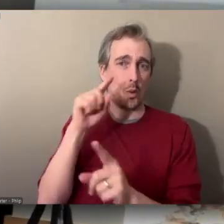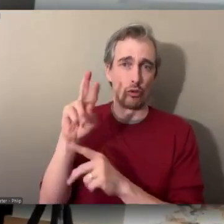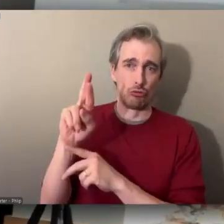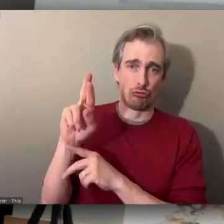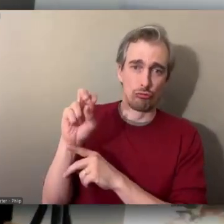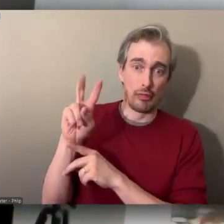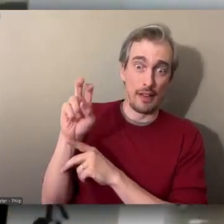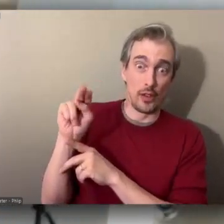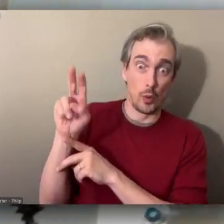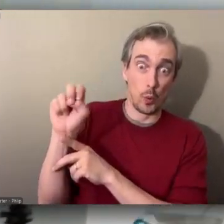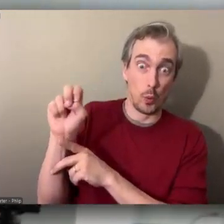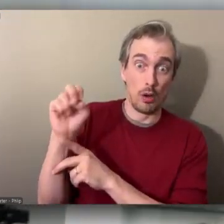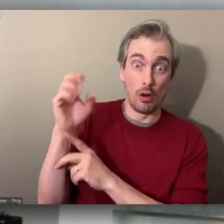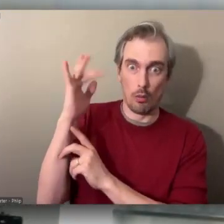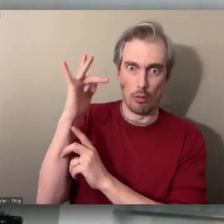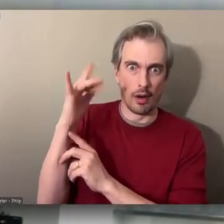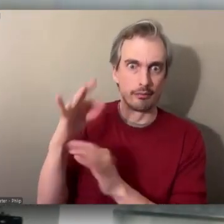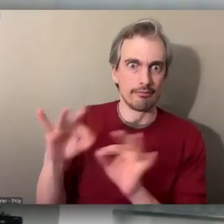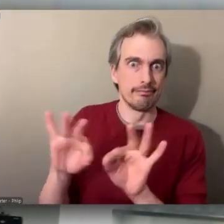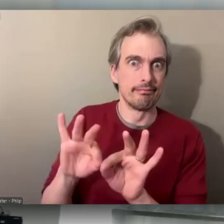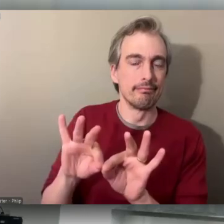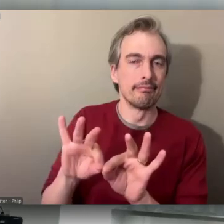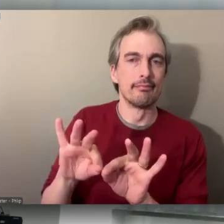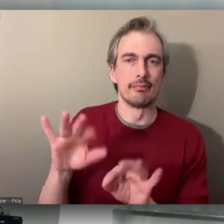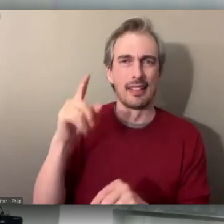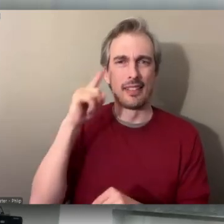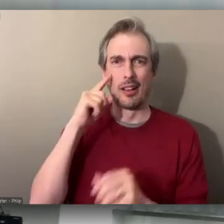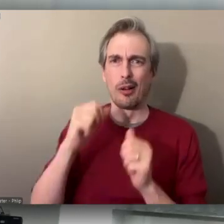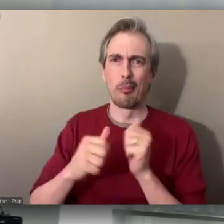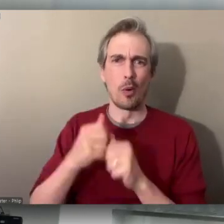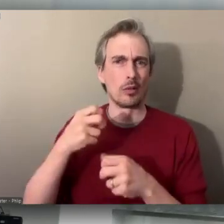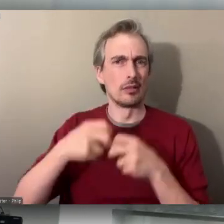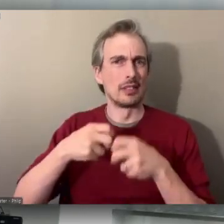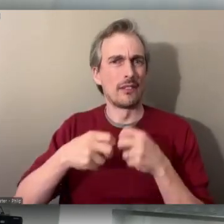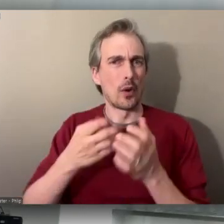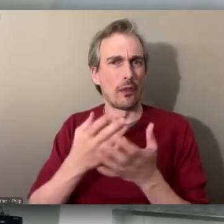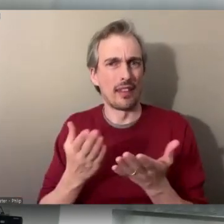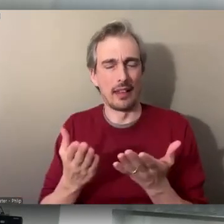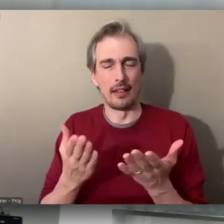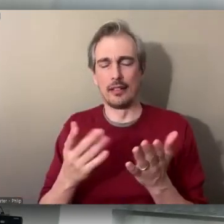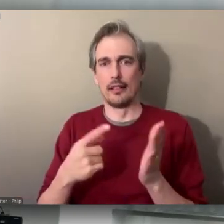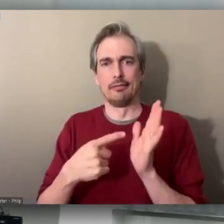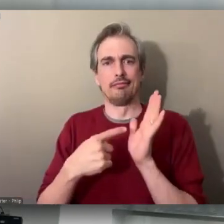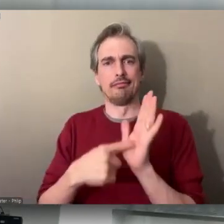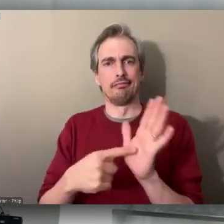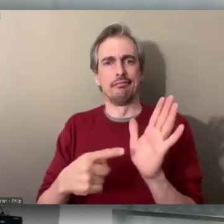that the most difficult thing is always conveying exactly what is the ROI and why this should be a